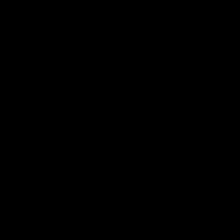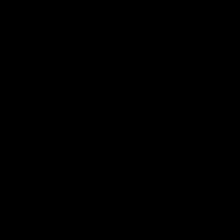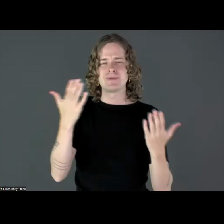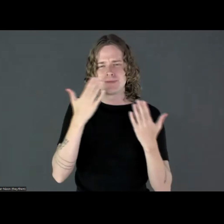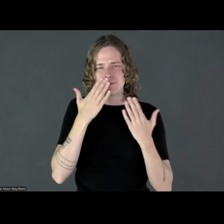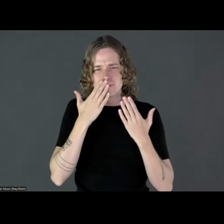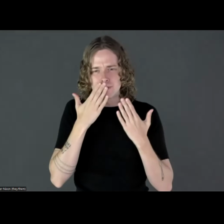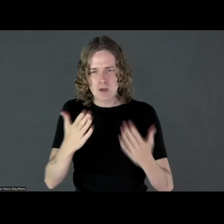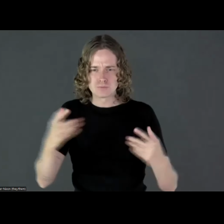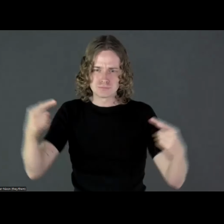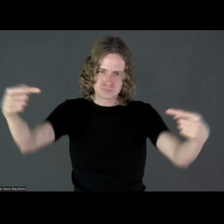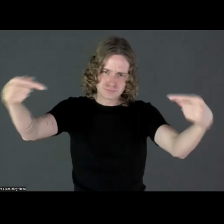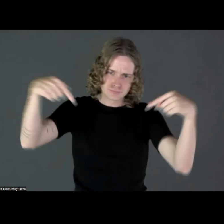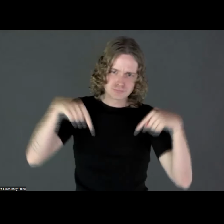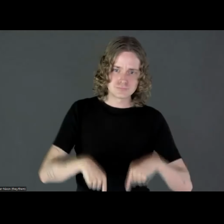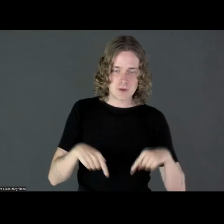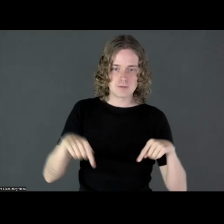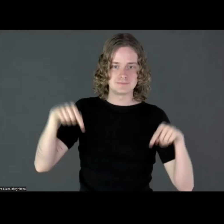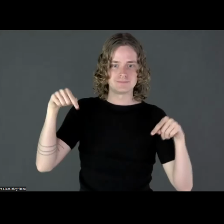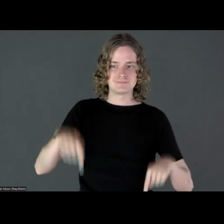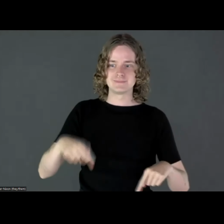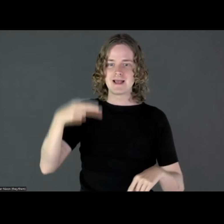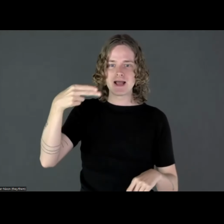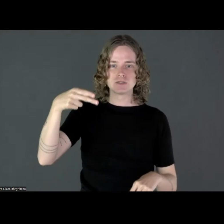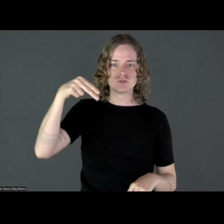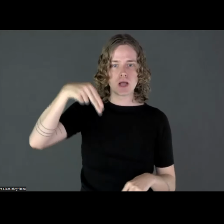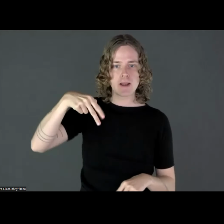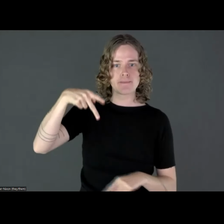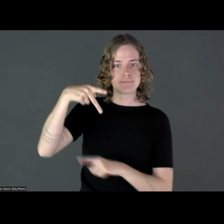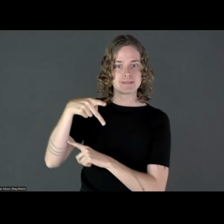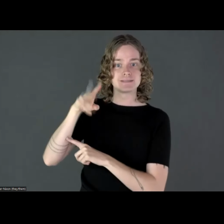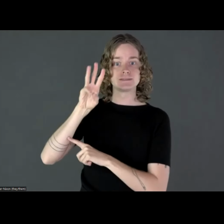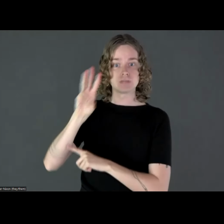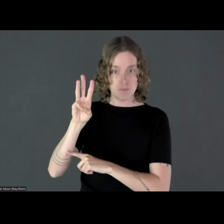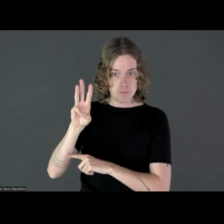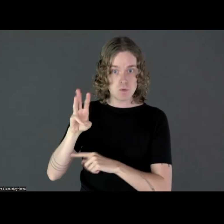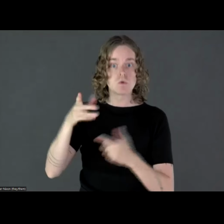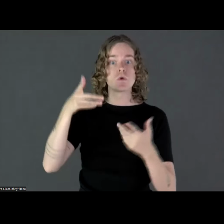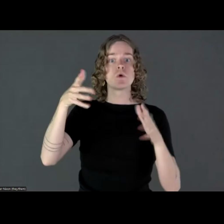Hello, everyone. Thank you so much for joining us for the HNPW event organized by the Disability Reference Group. We will look at te latest technical resources,